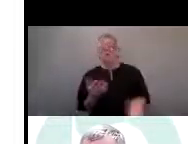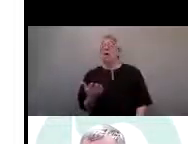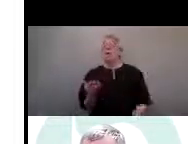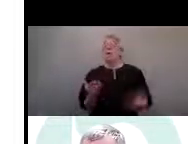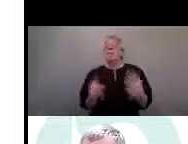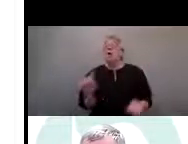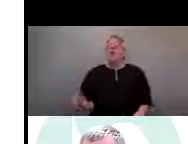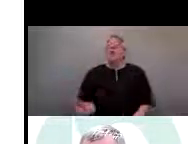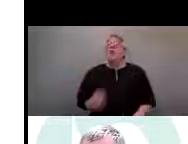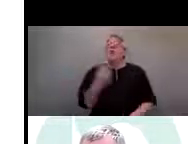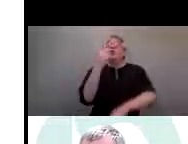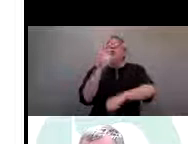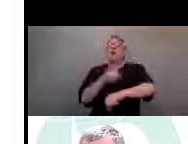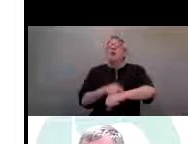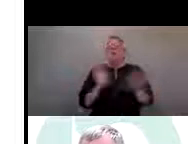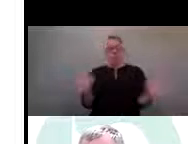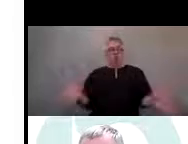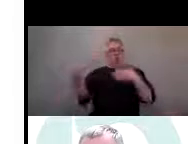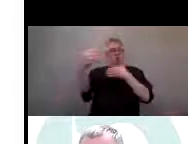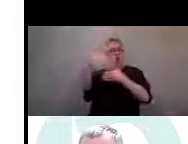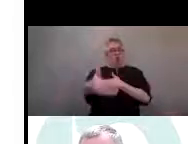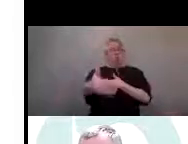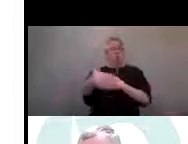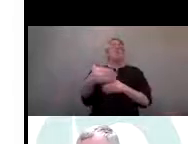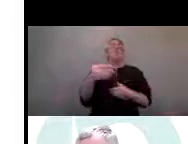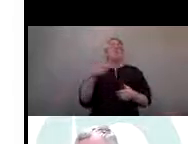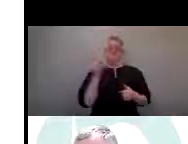medical and hearing tests, maybe for the first time you will take a